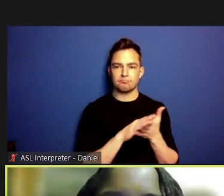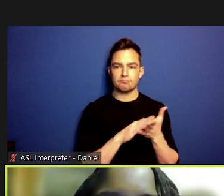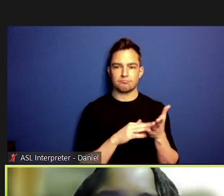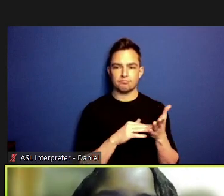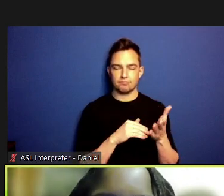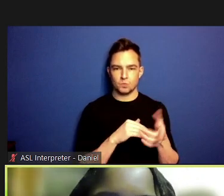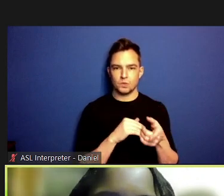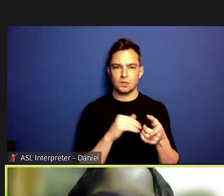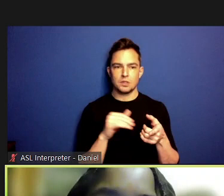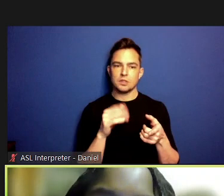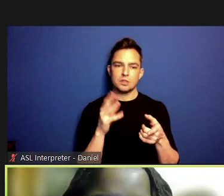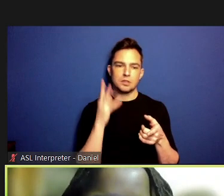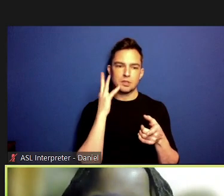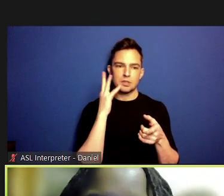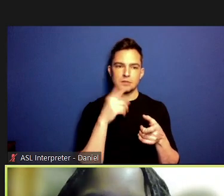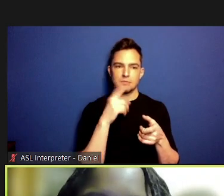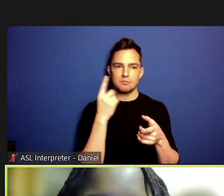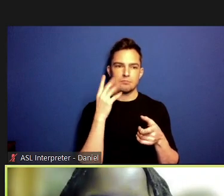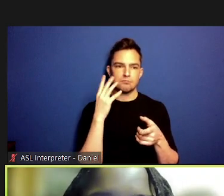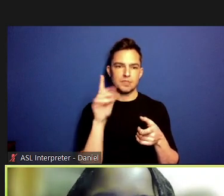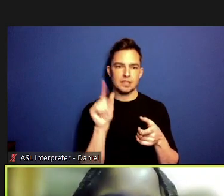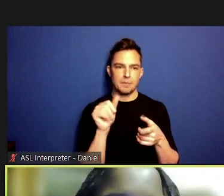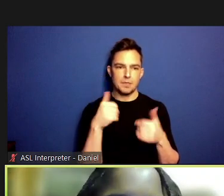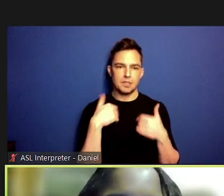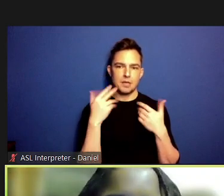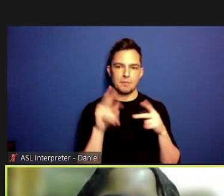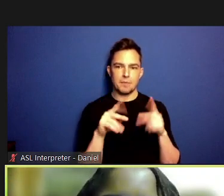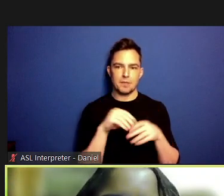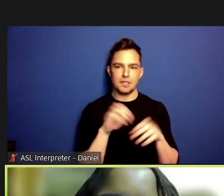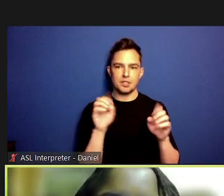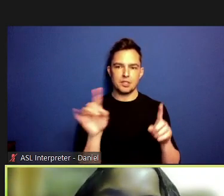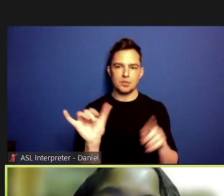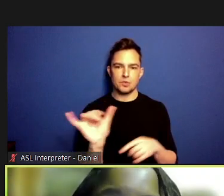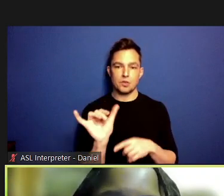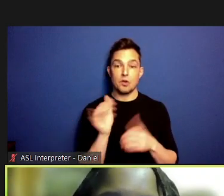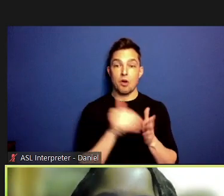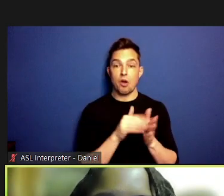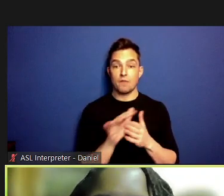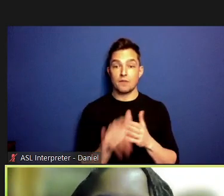experience of black disabled young people in education. Oftentimes that particular intersection